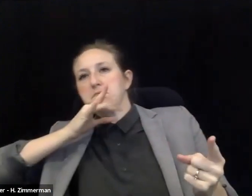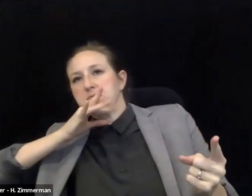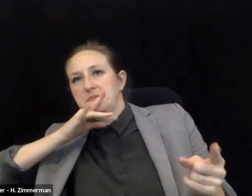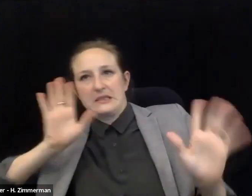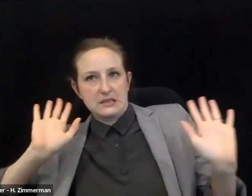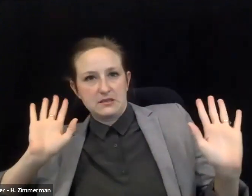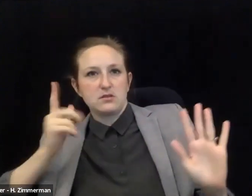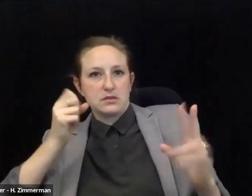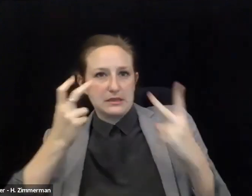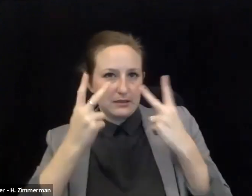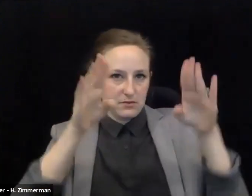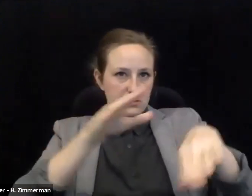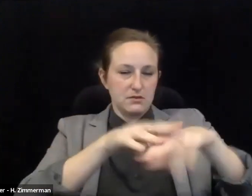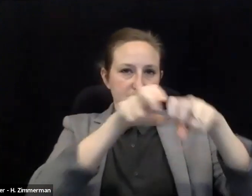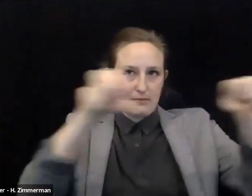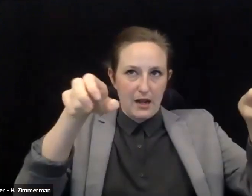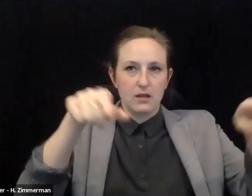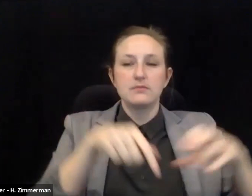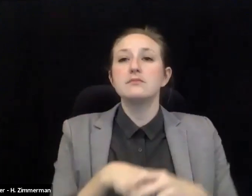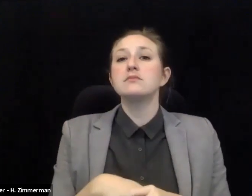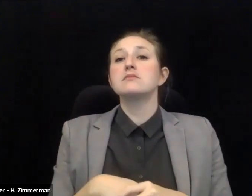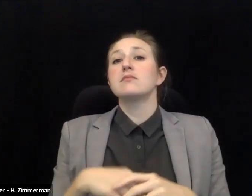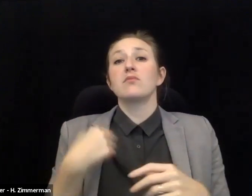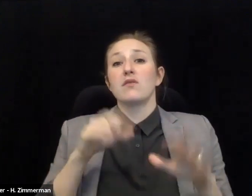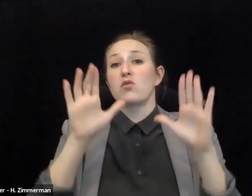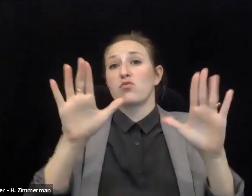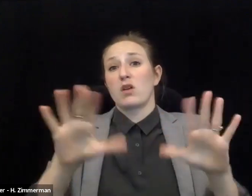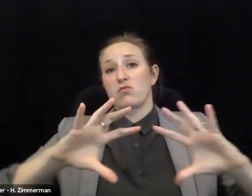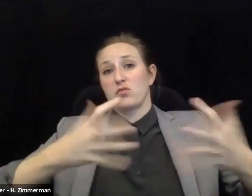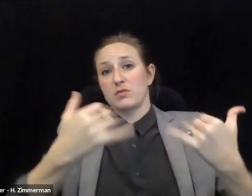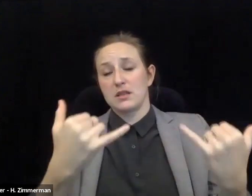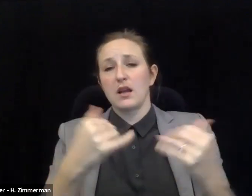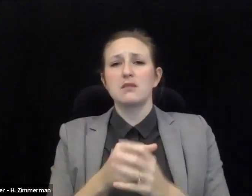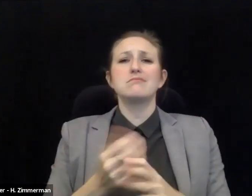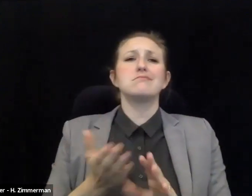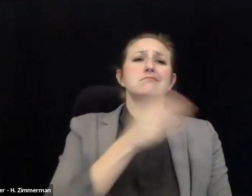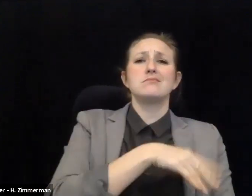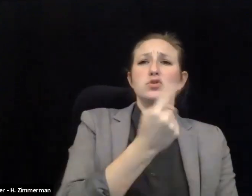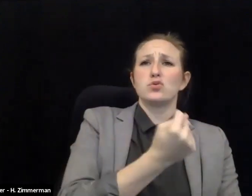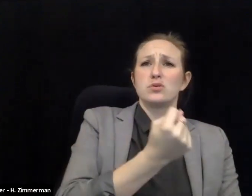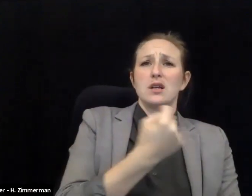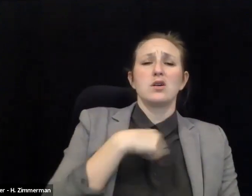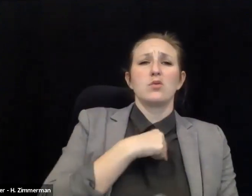for our digital access discussion in which Monica and Jamie presented We covered the general basics of how to just